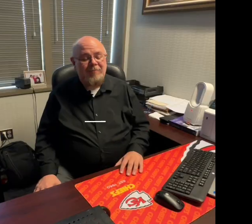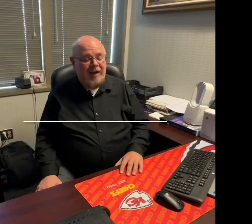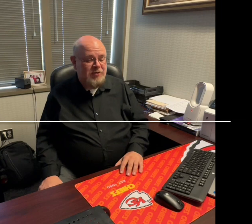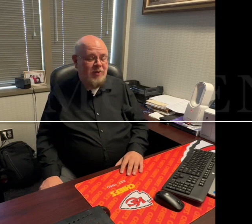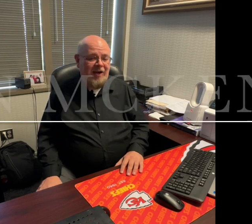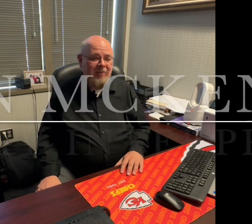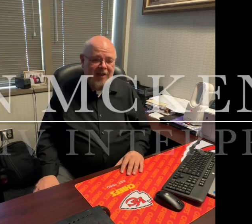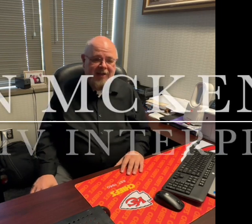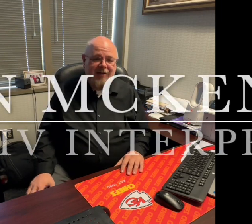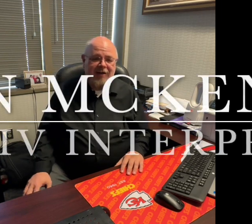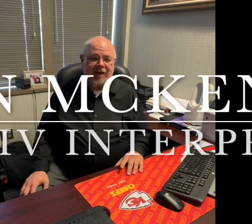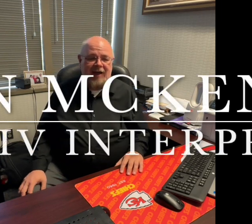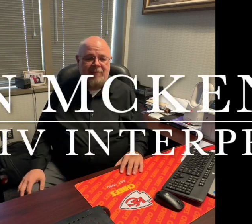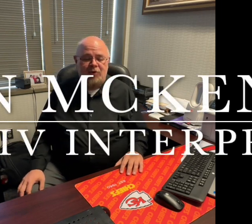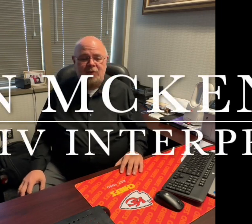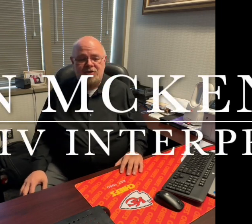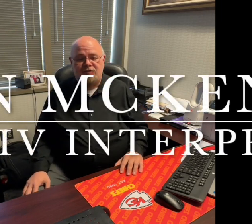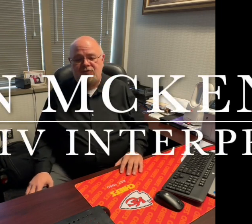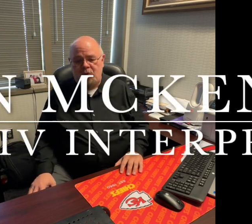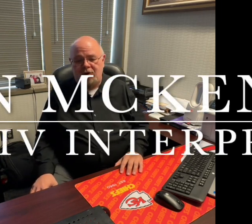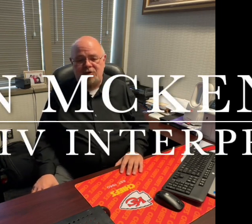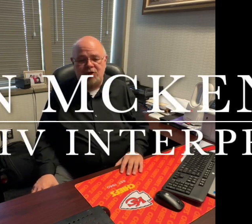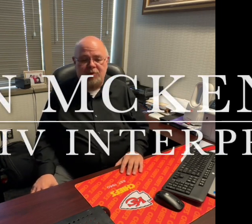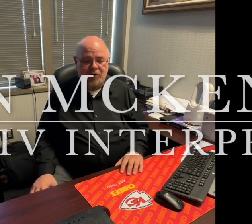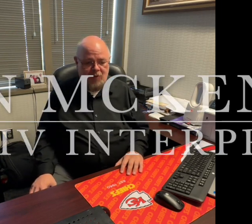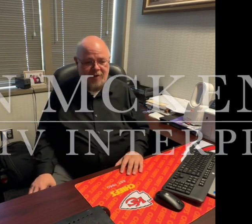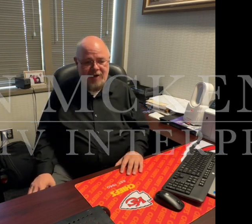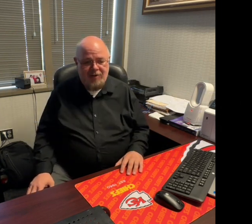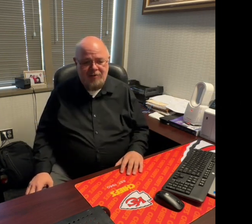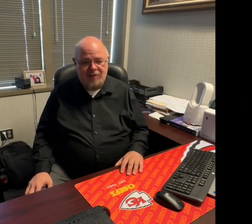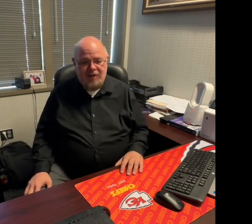My name is Brian McKenny. I am the Region 4 Interpreter Coordinator.